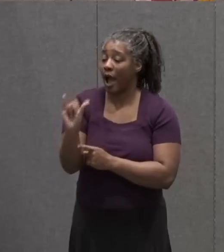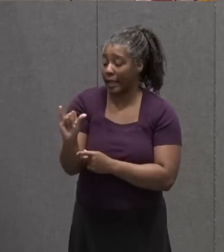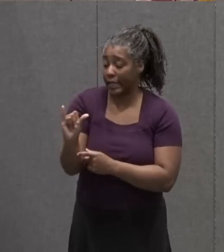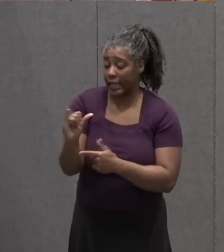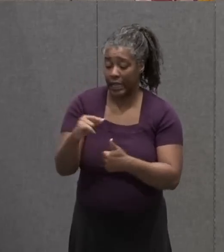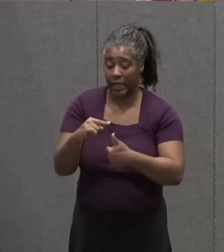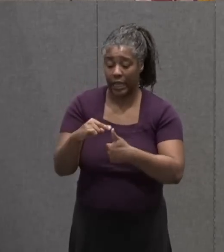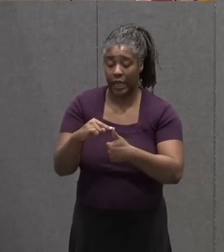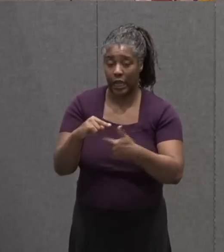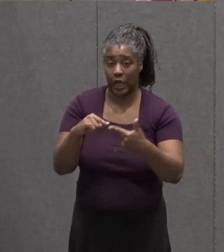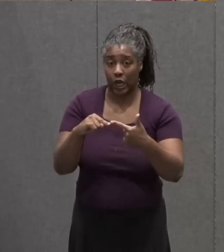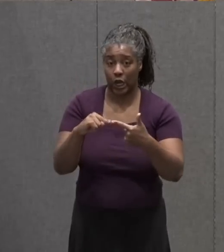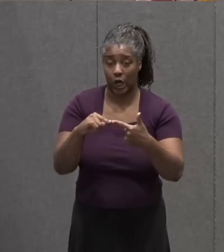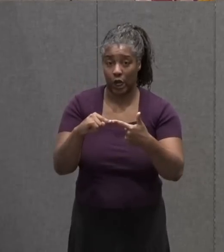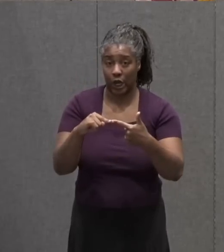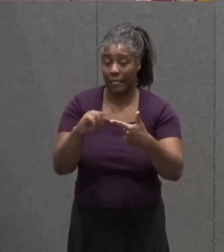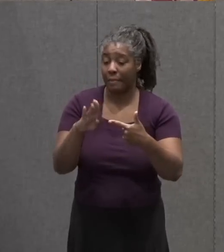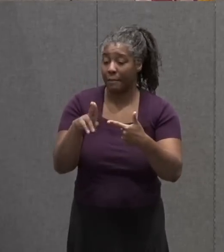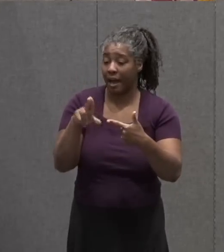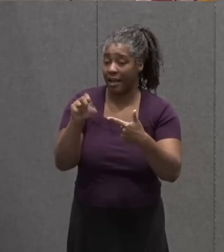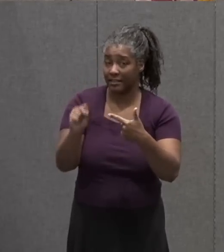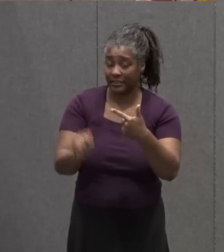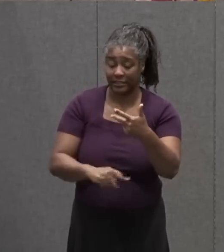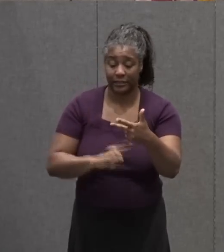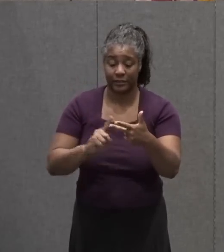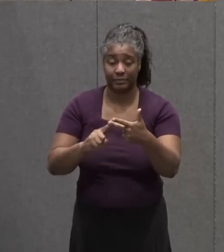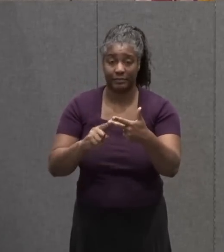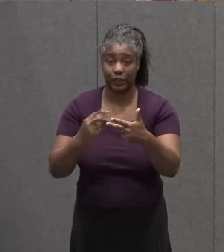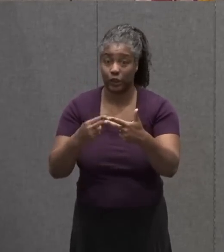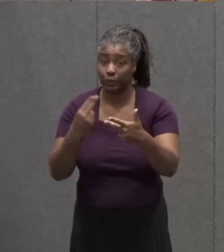and I'm going to add two more things for us to remember.